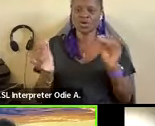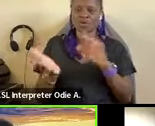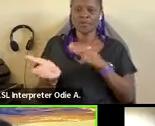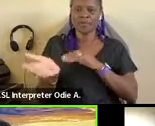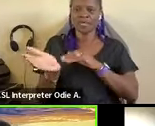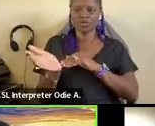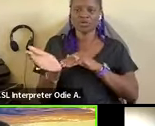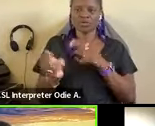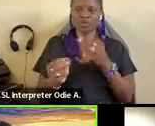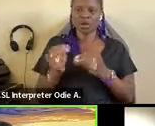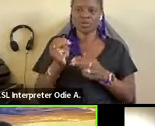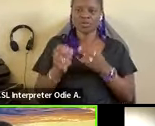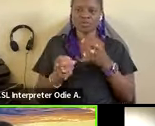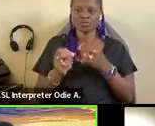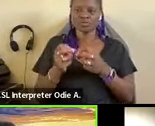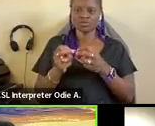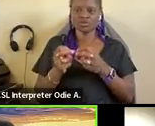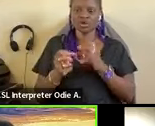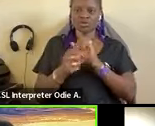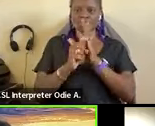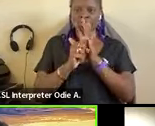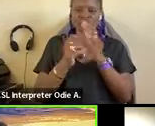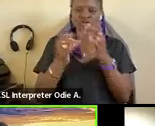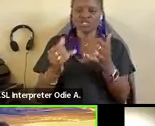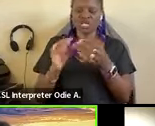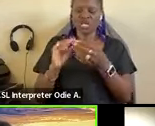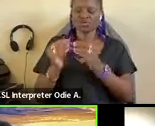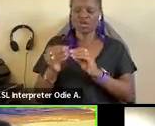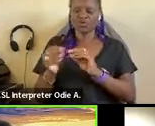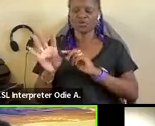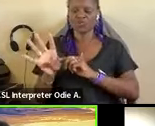Koba is now the number four or five leading cause of death in the pediatric